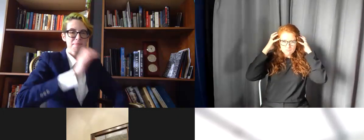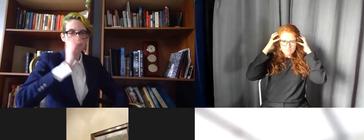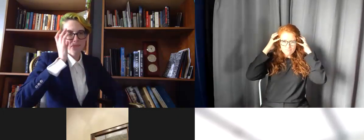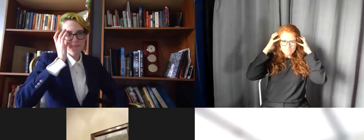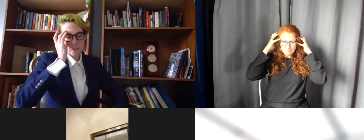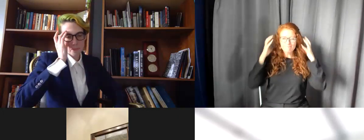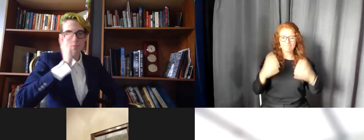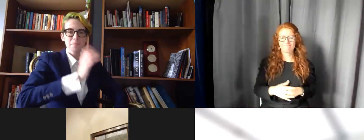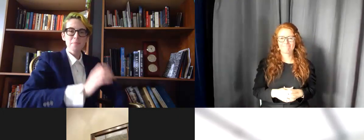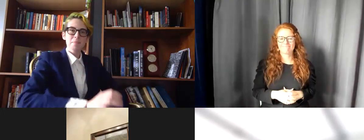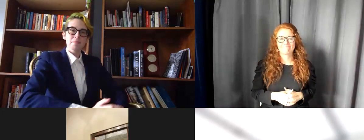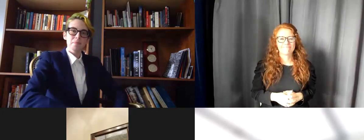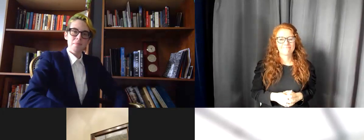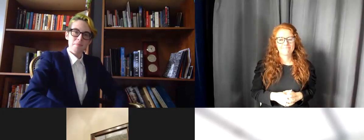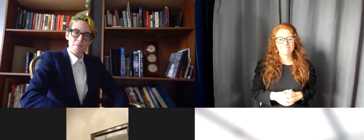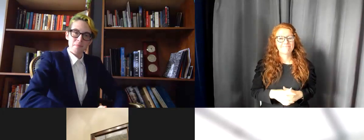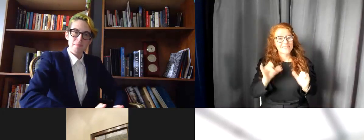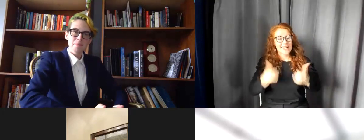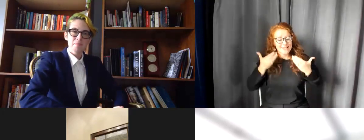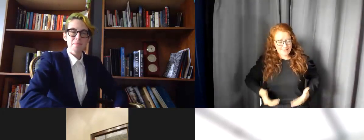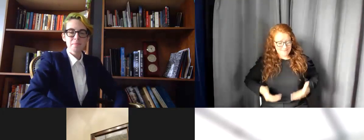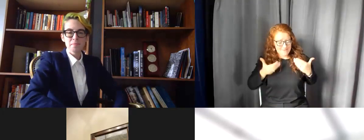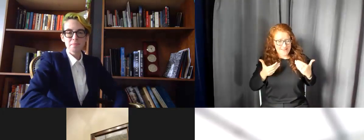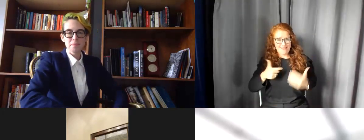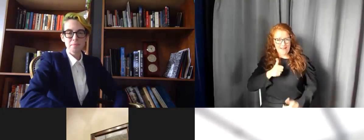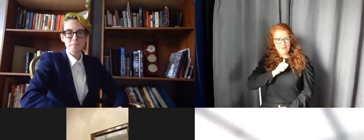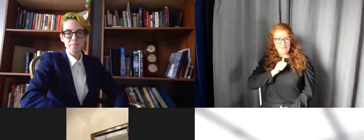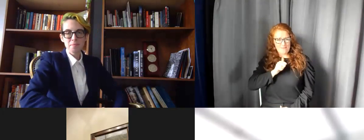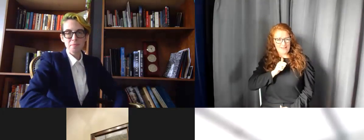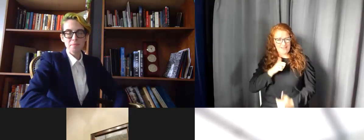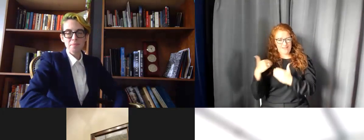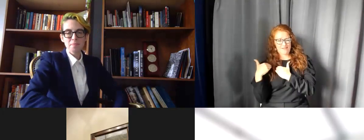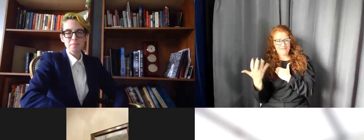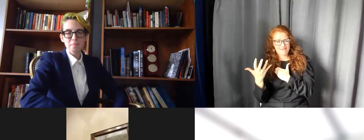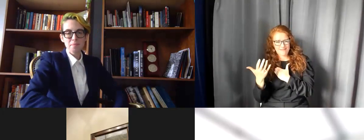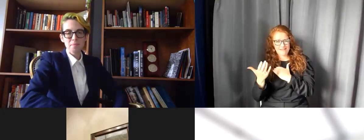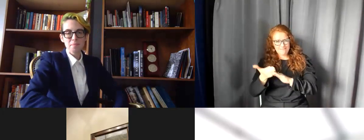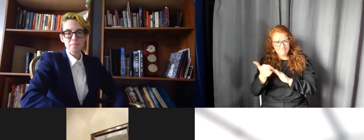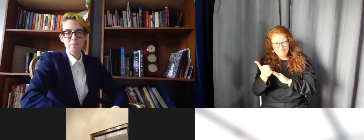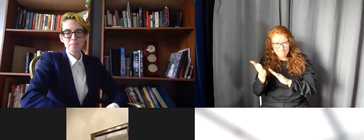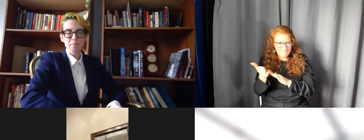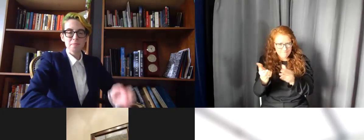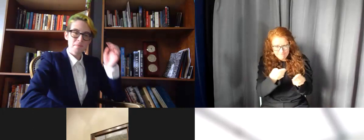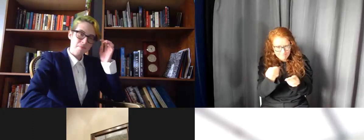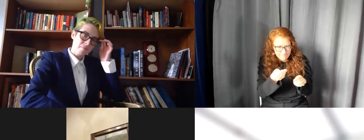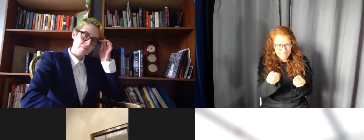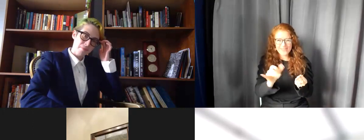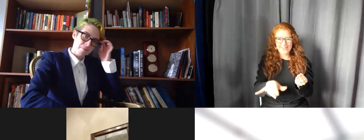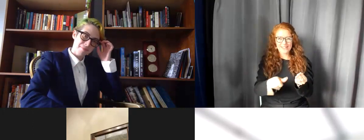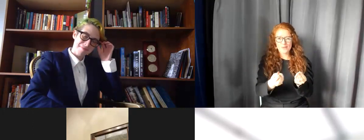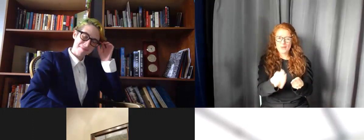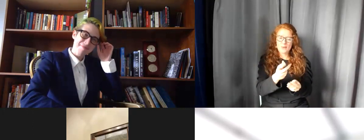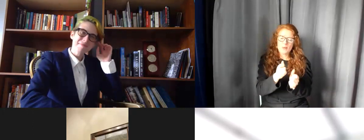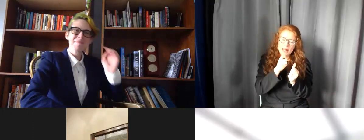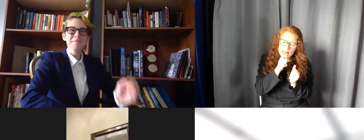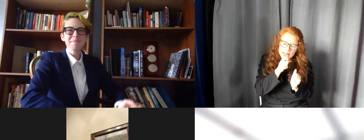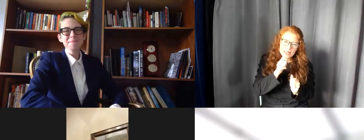Jordan Radford: So that is me. I'm going to be moderating this amazing discussion with 2 lovely human beings who, I will